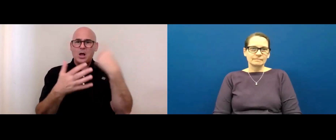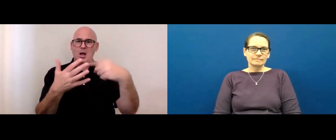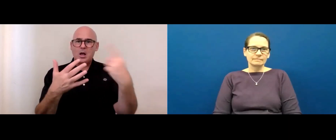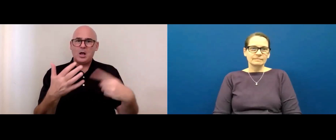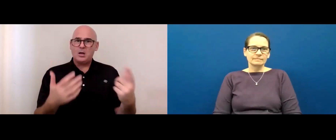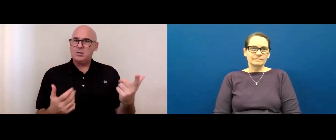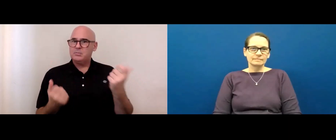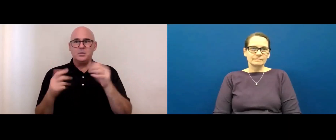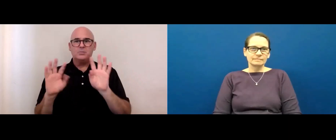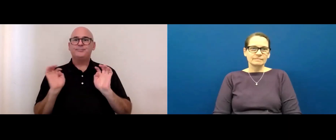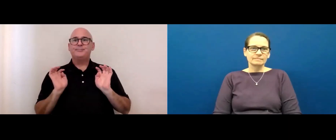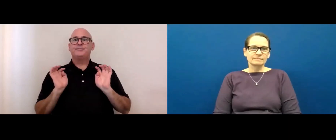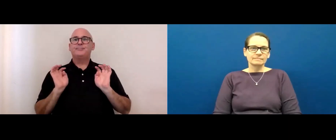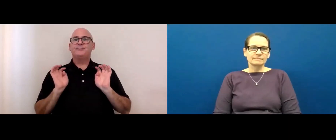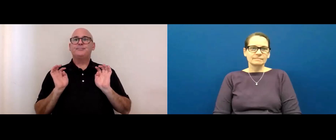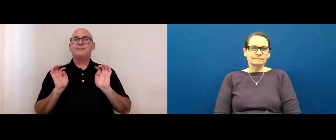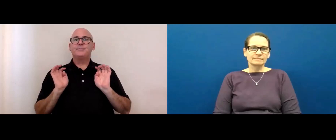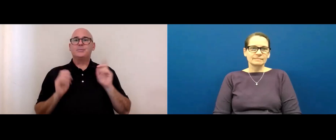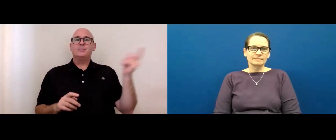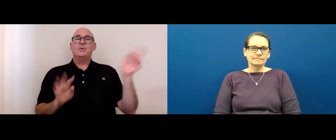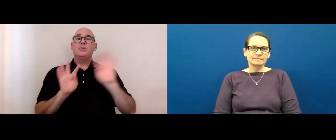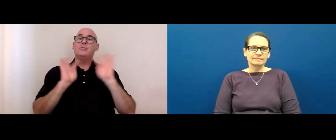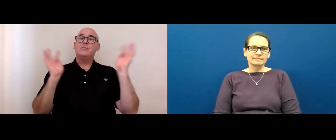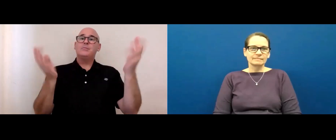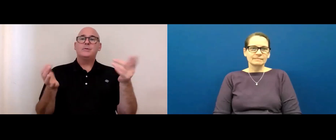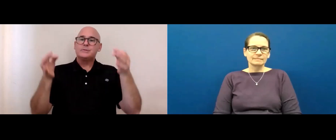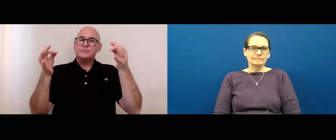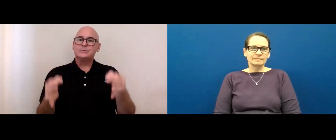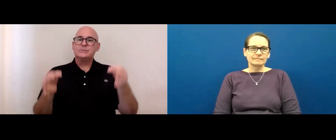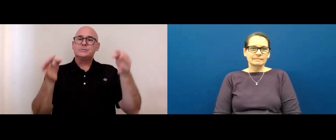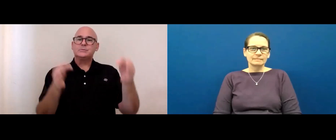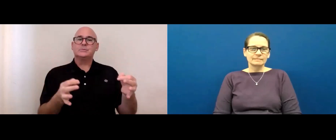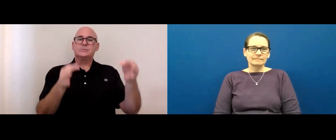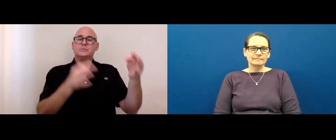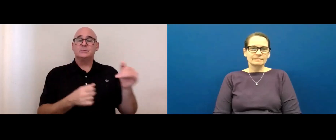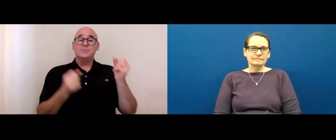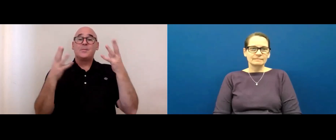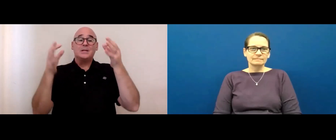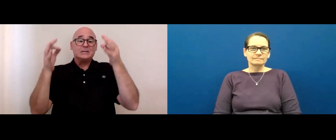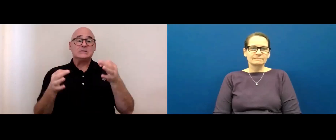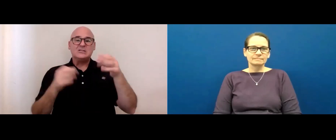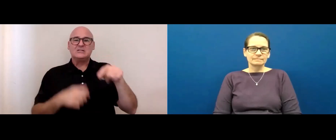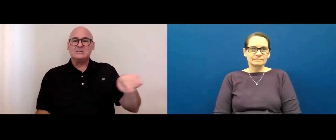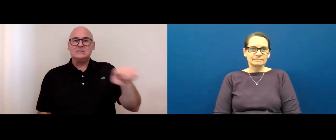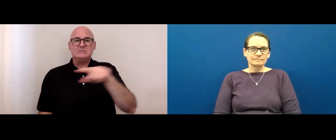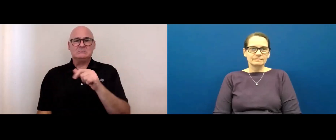speak up about the things they wanted and so the commissioners would just meet and make decisions